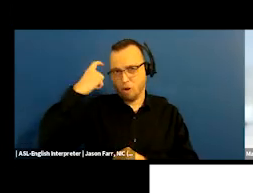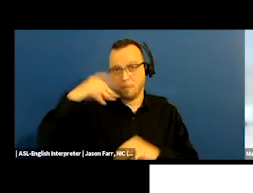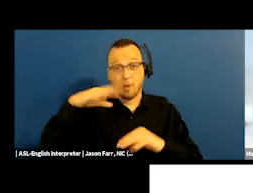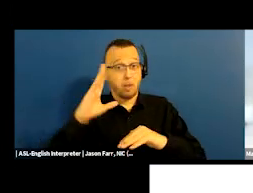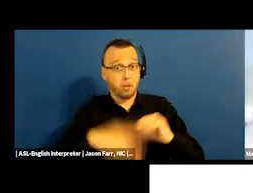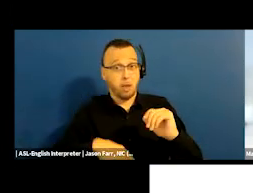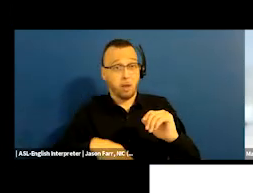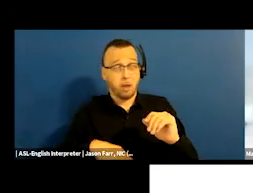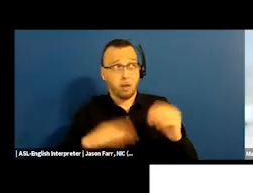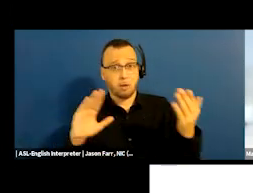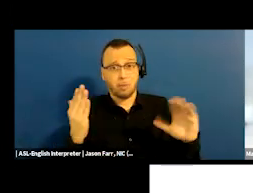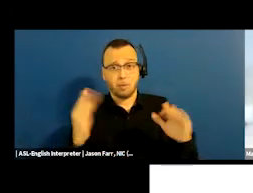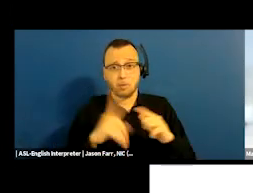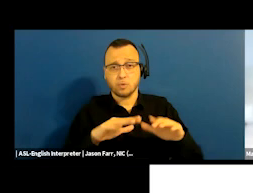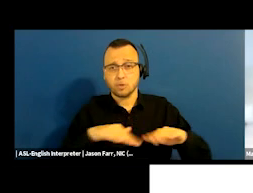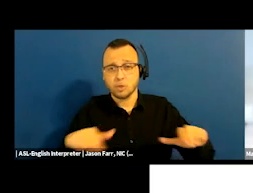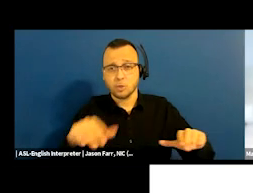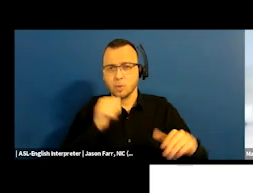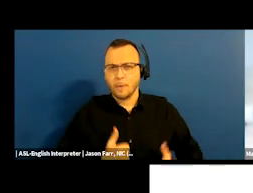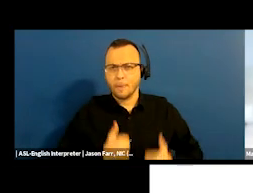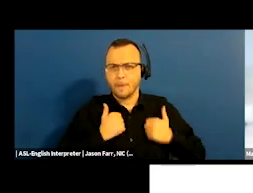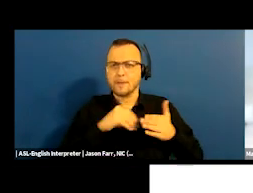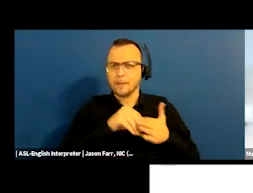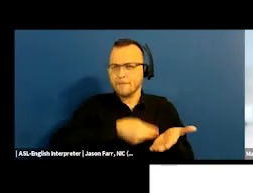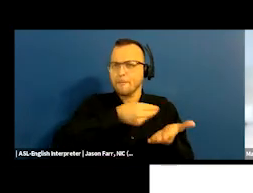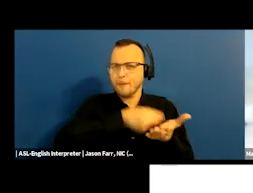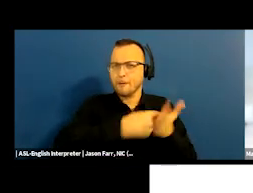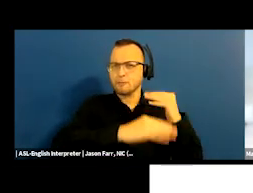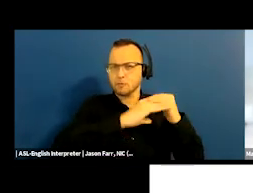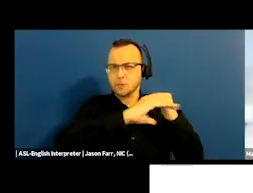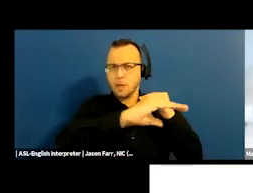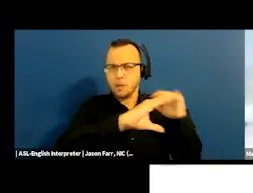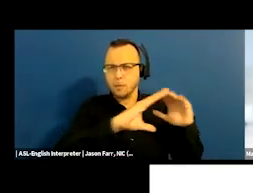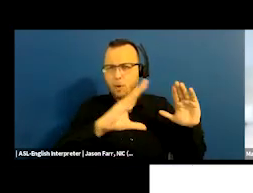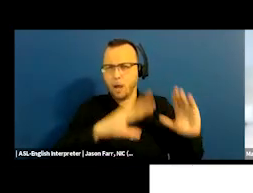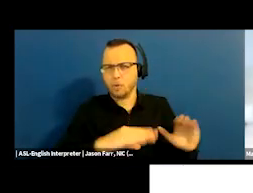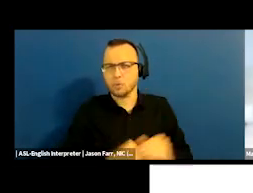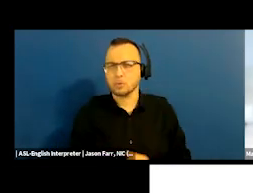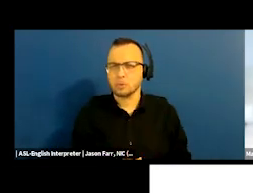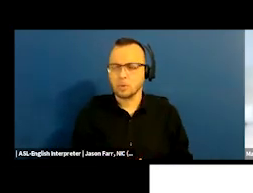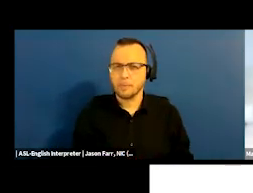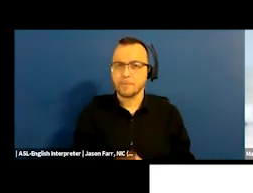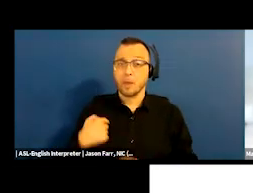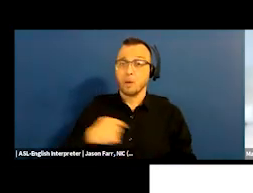who are experiencing housing insecurity and they actually experience, are five times more likely